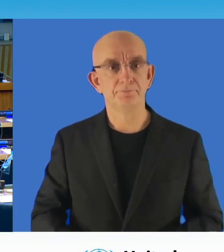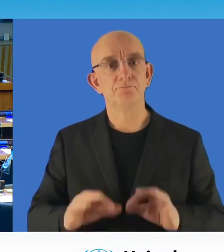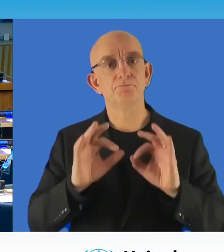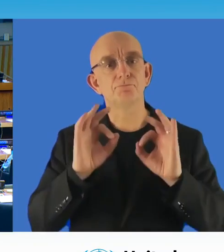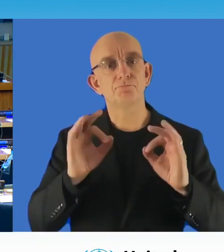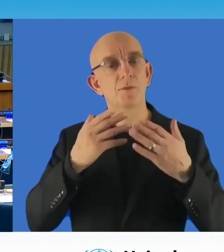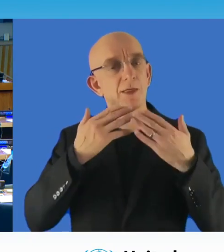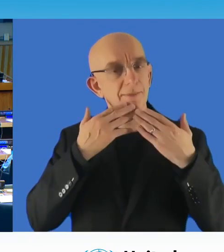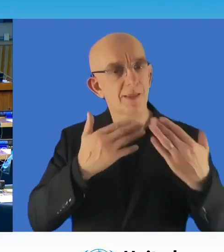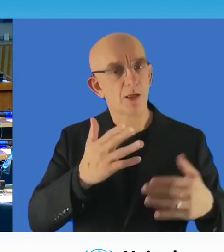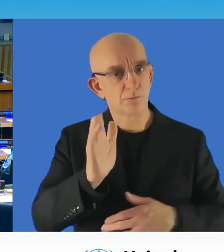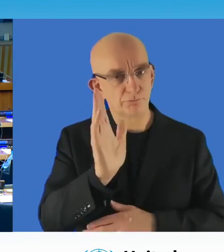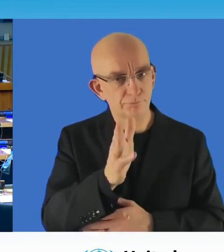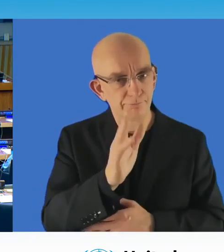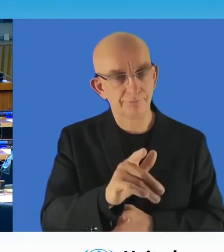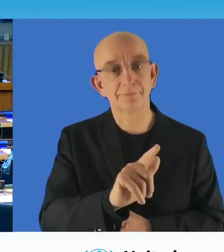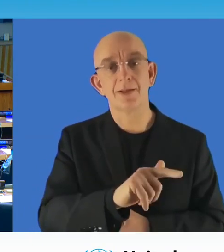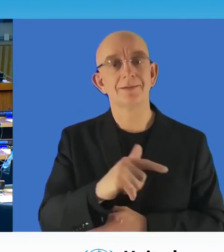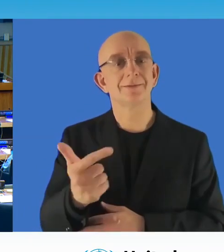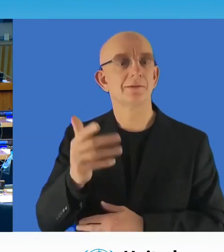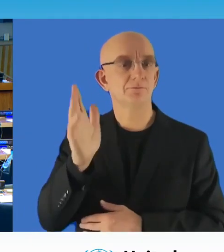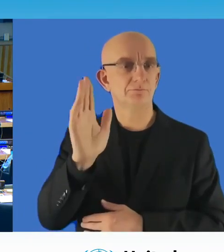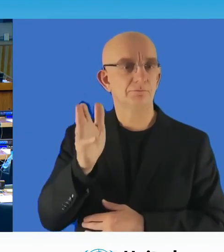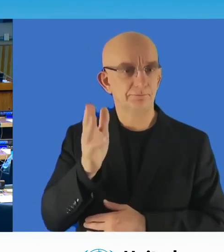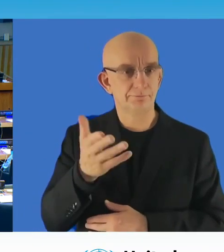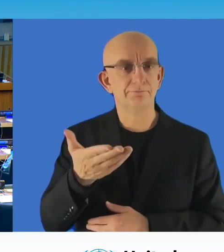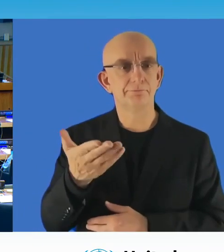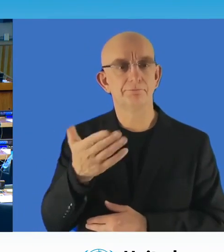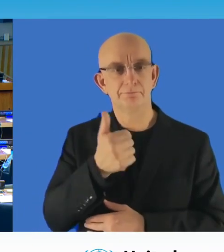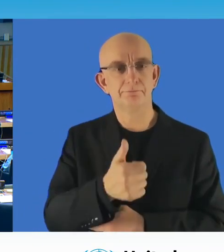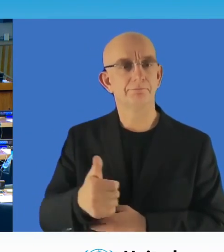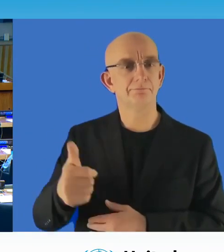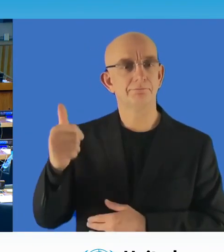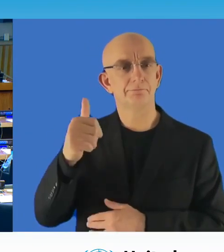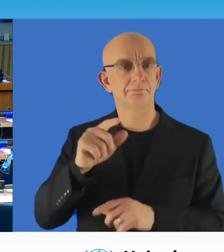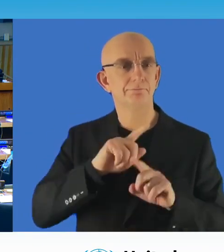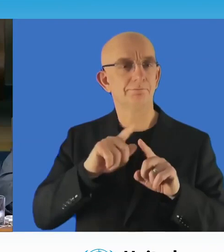international labor organization ILO Mr samatar you have the floor